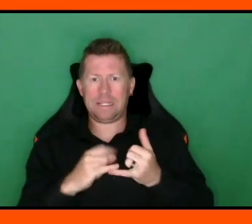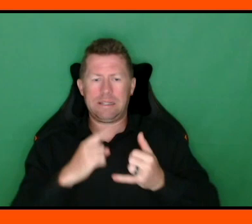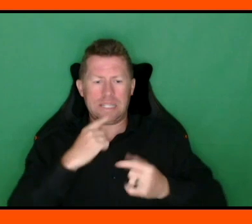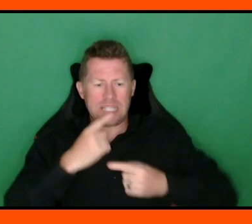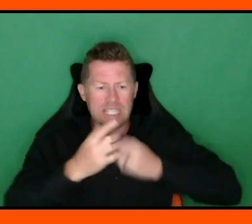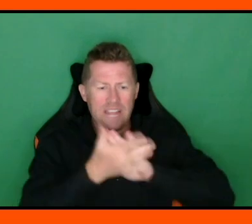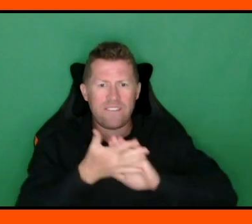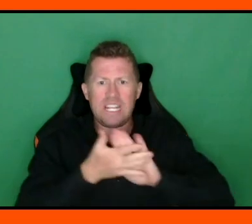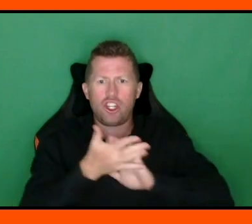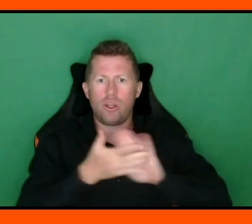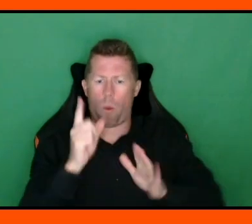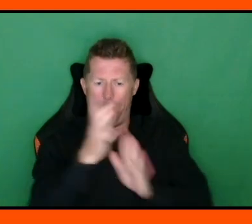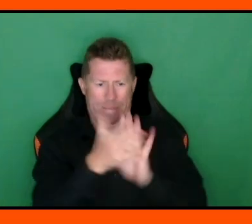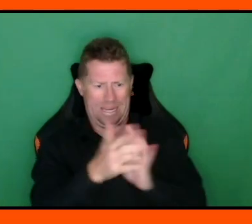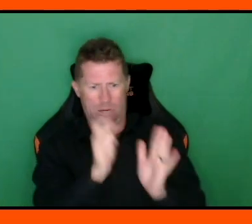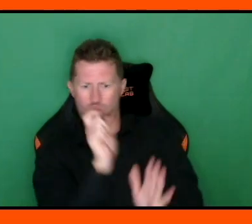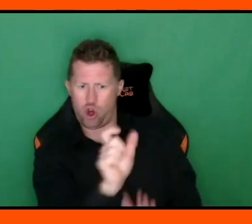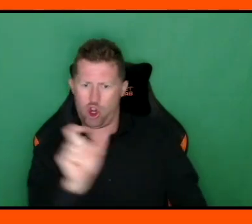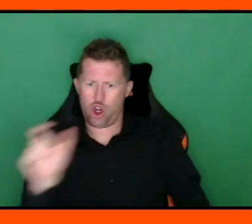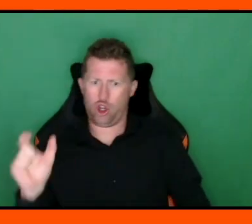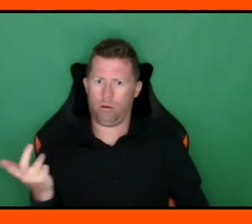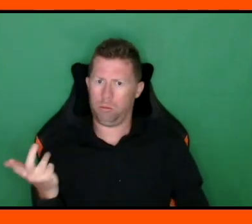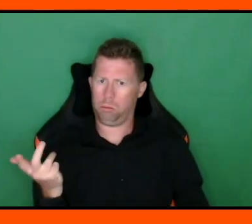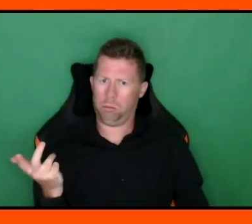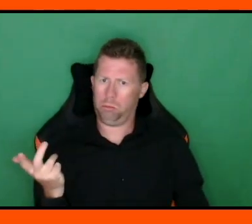of these terms, for instance, unpaid labour?